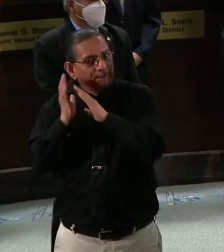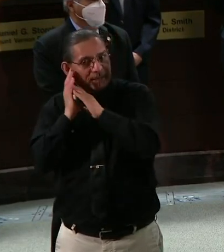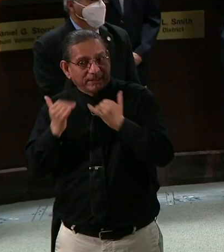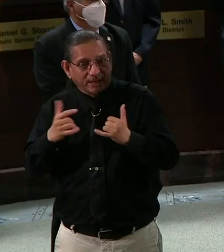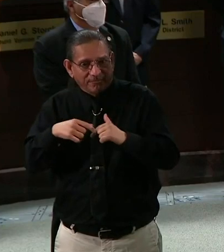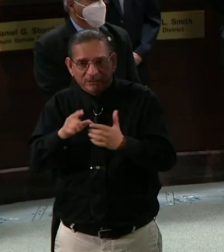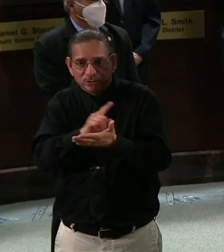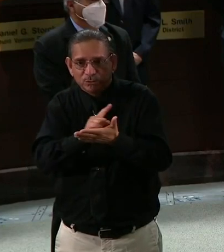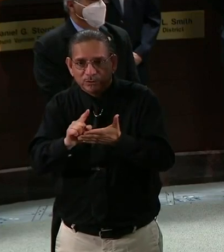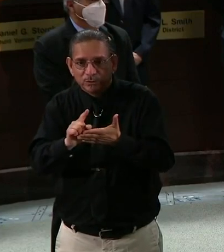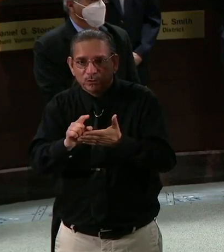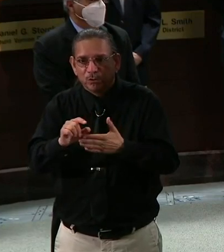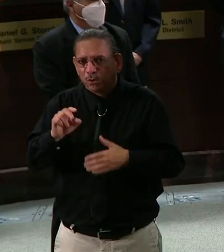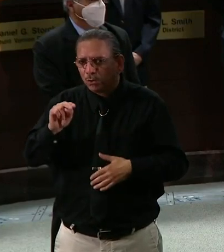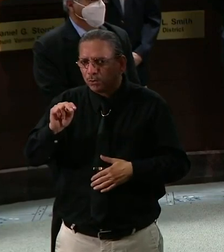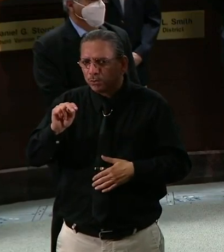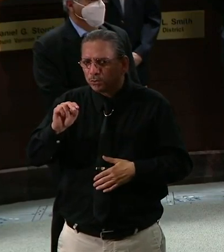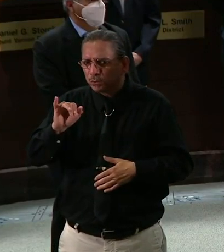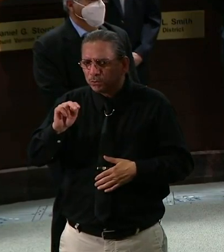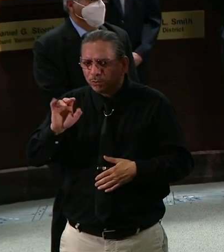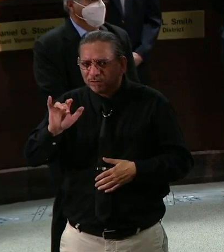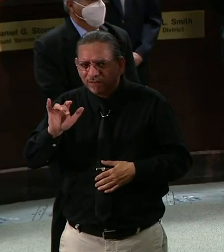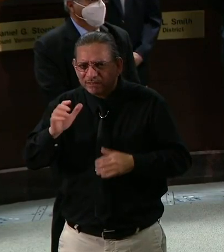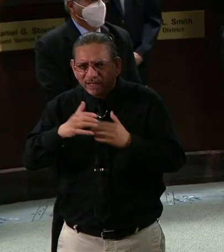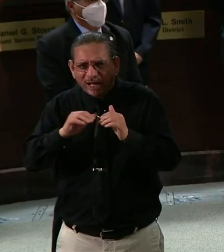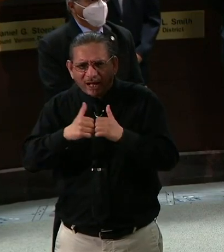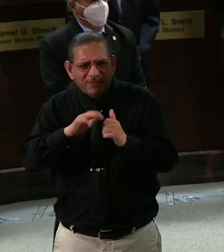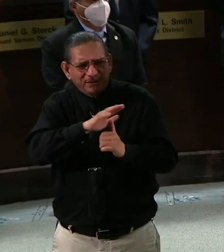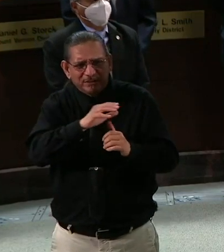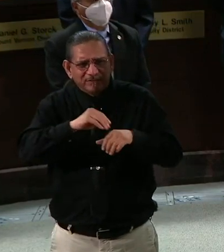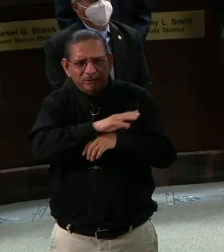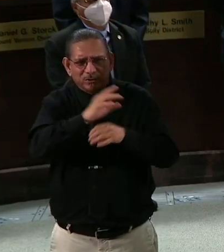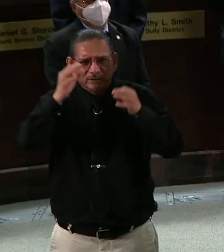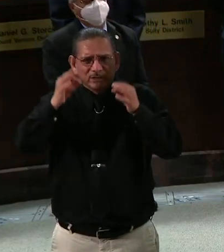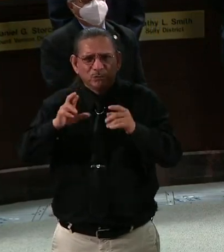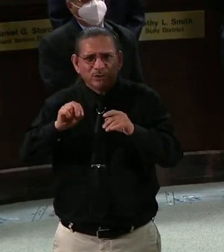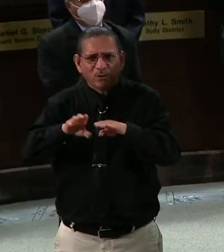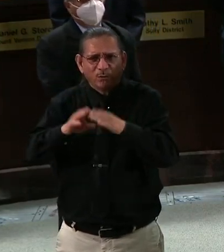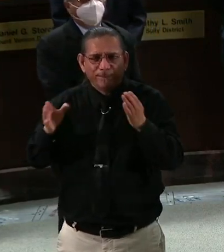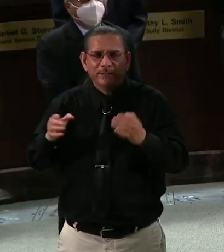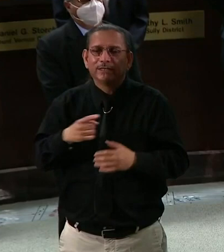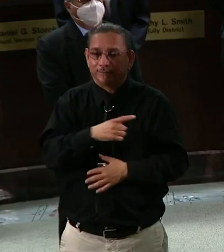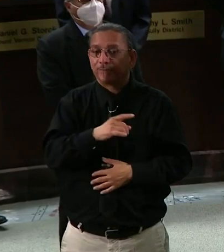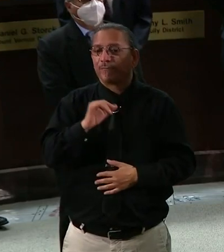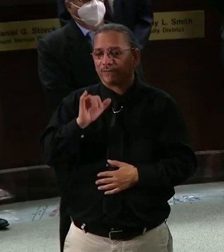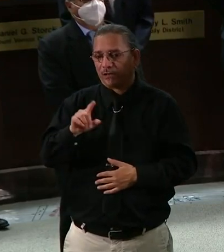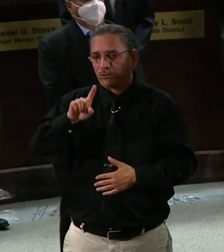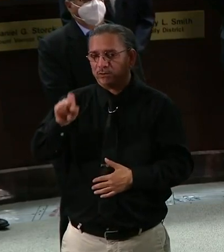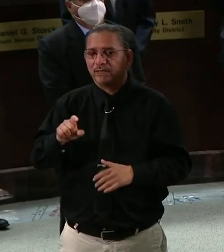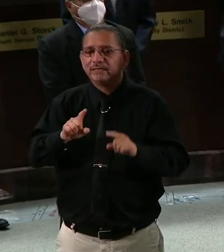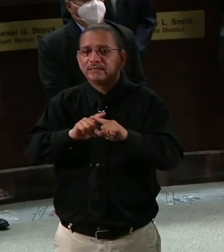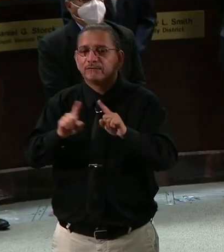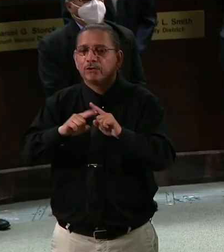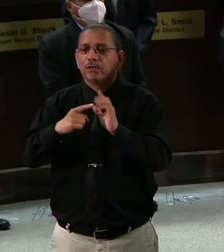ENDING JULY TWENTY FIFTH. HOW IS THIS ADAM GUIDING DECISION MAKING ON VERY OPENING AND HOW